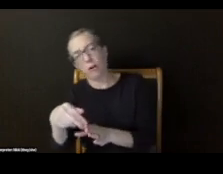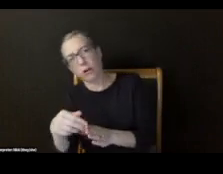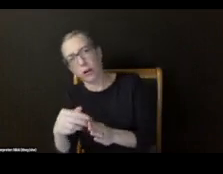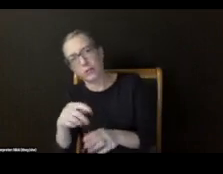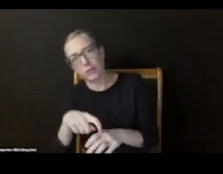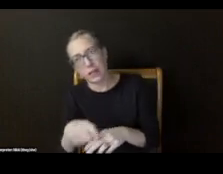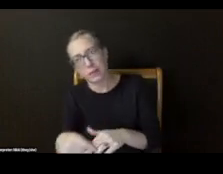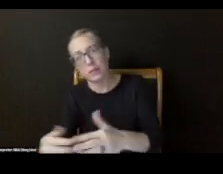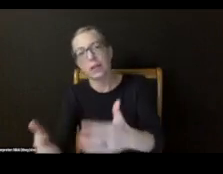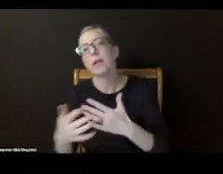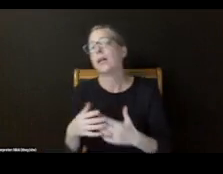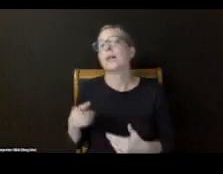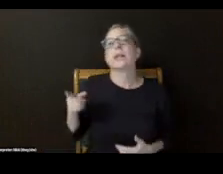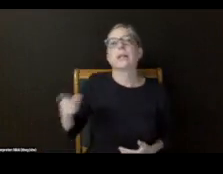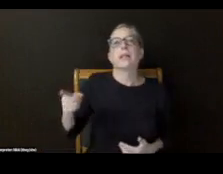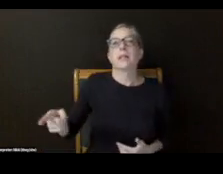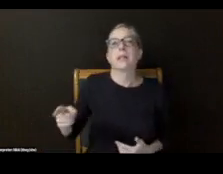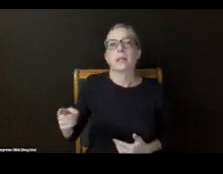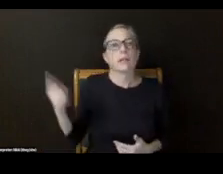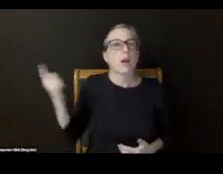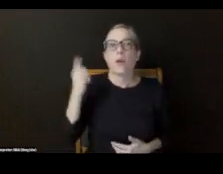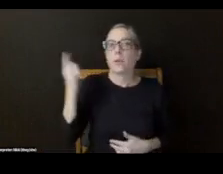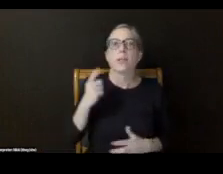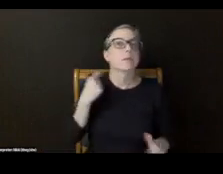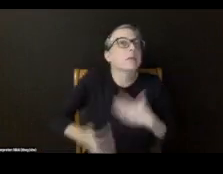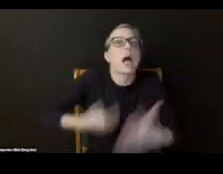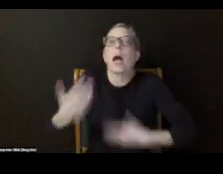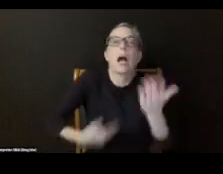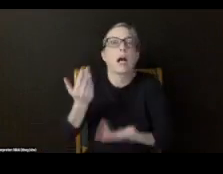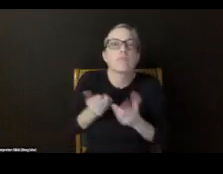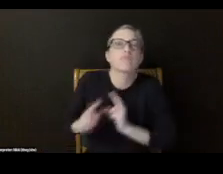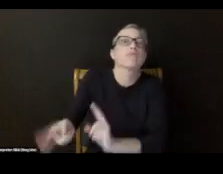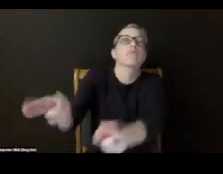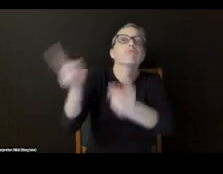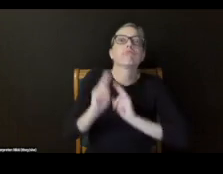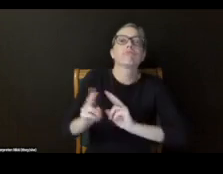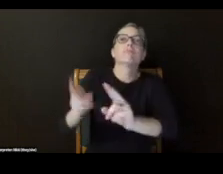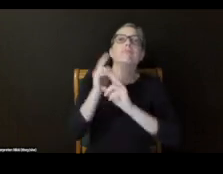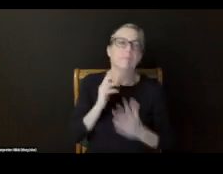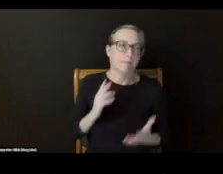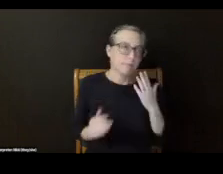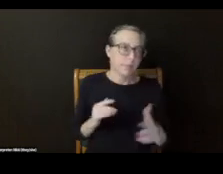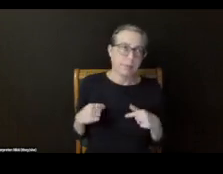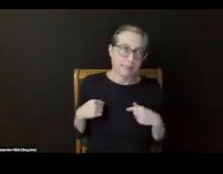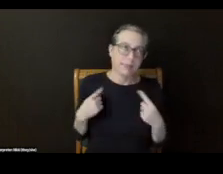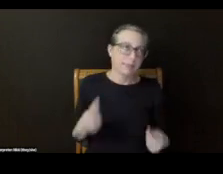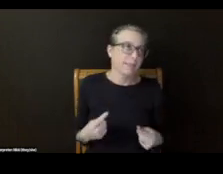Has always been in a rush ever since, probably conception has always been in a rush.